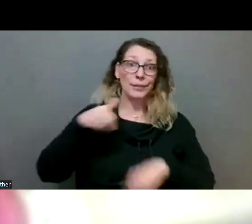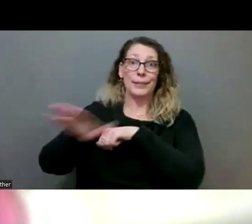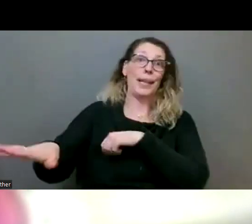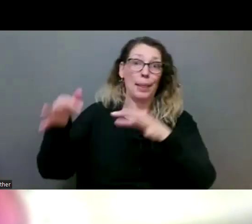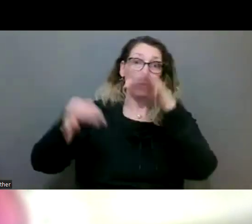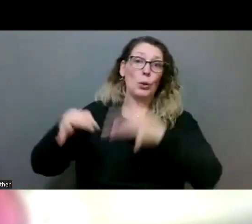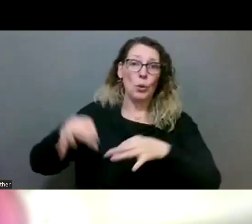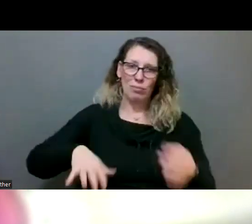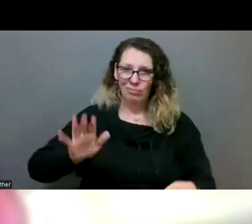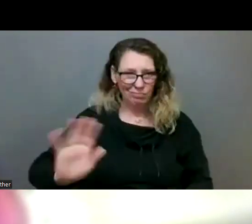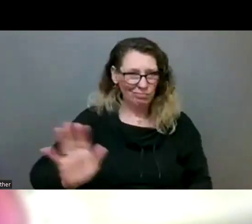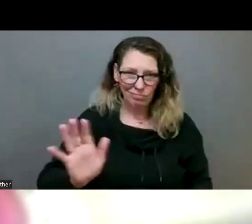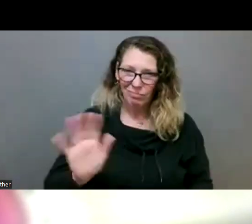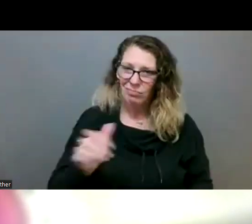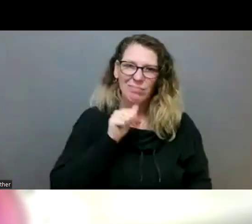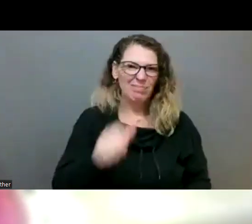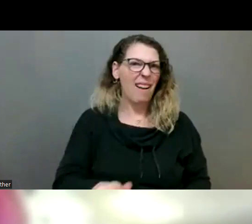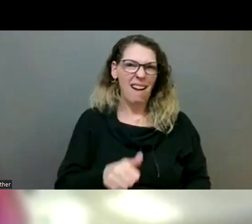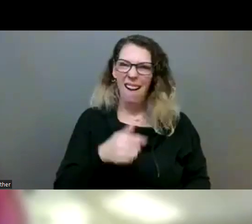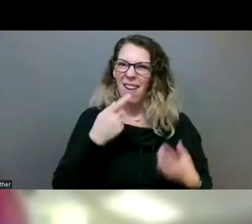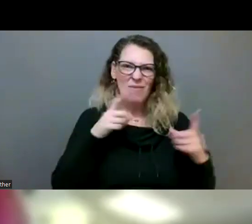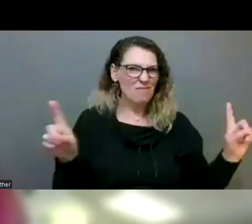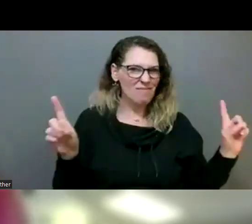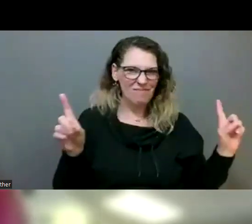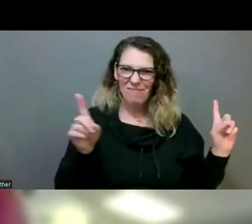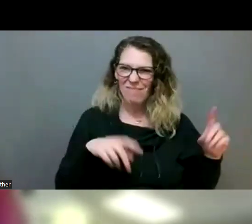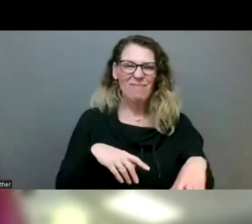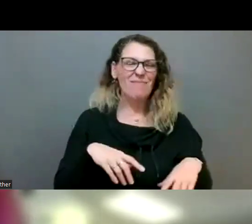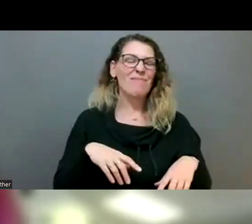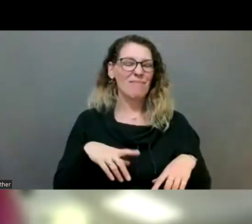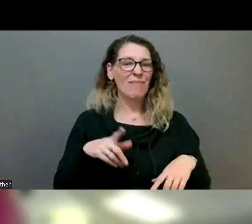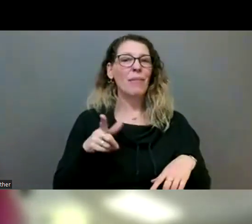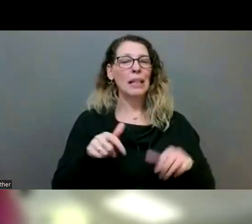We know that that's not the way that it works. And it's just continuing to have that curiosity,